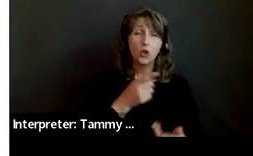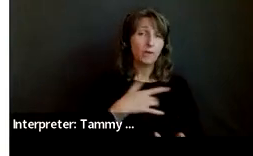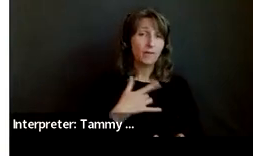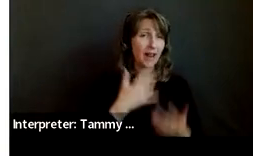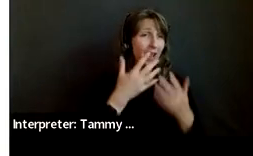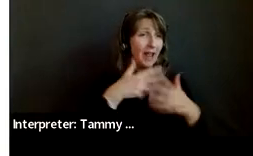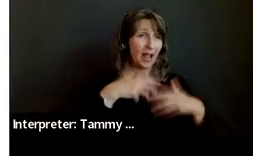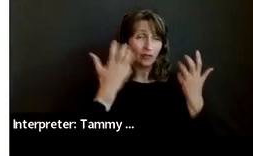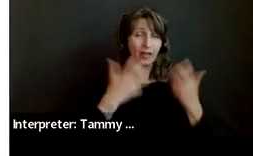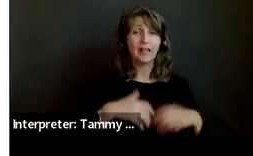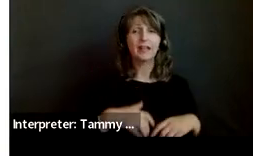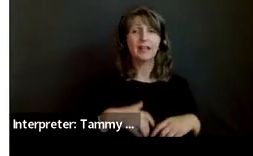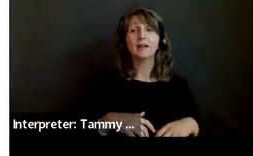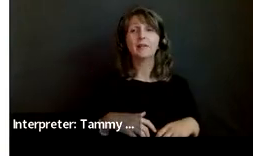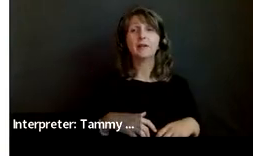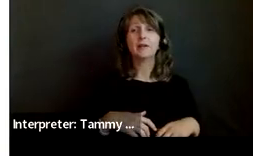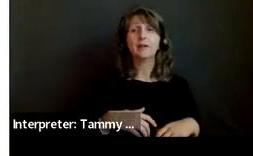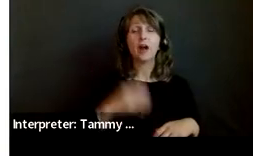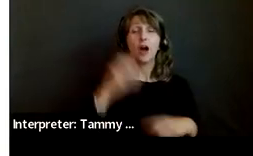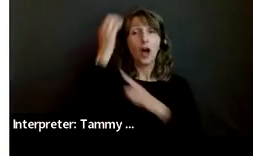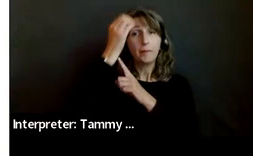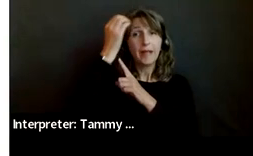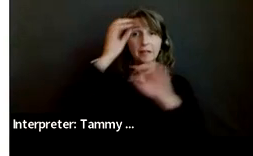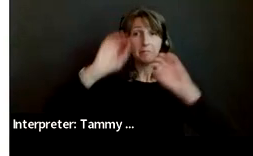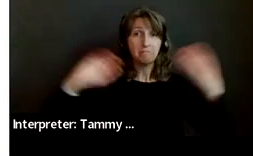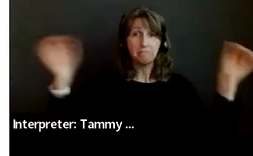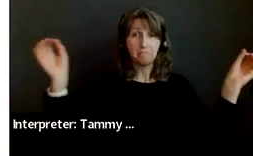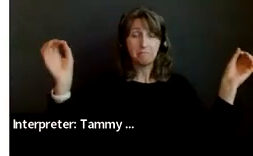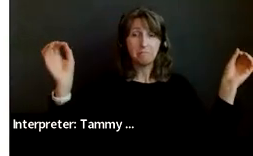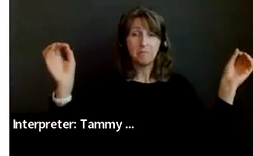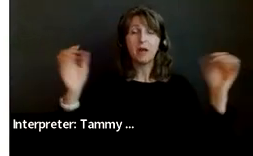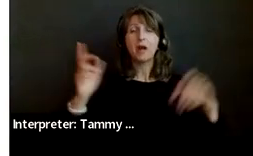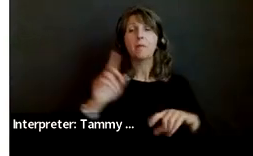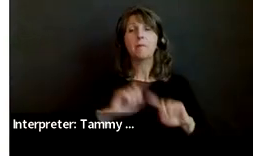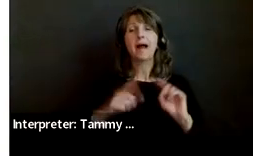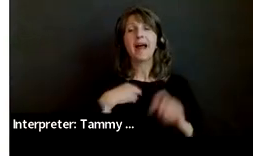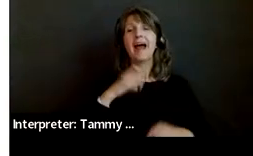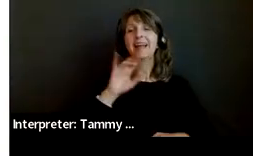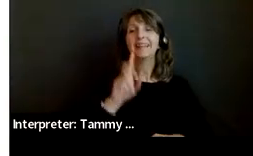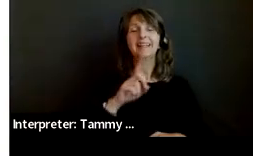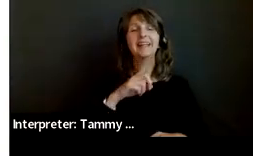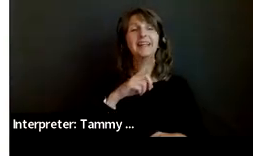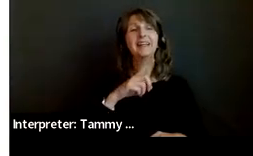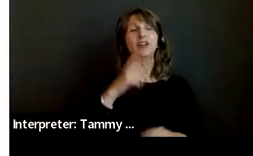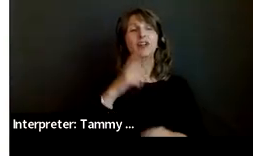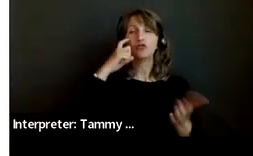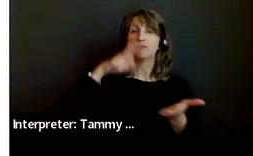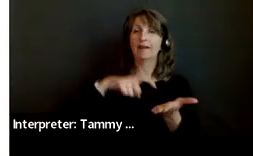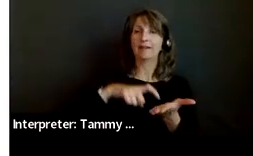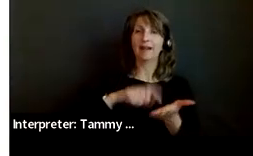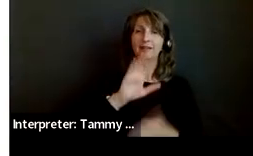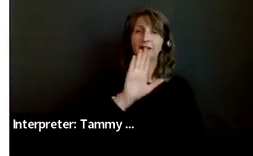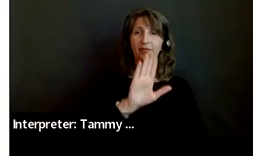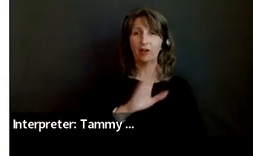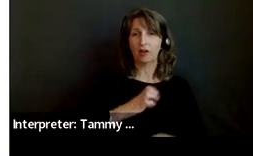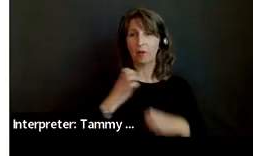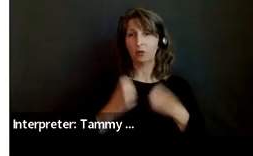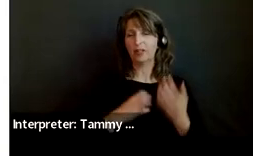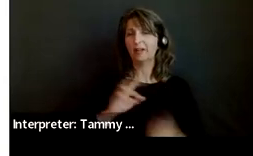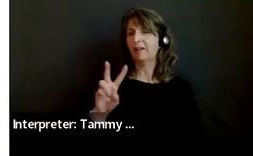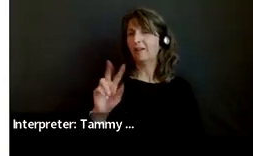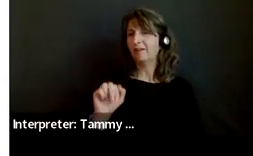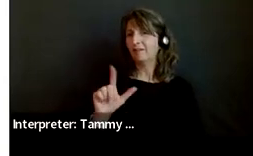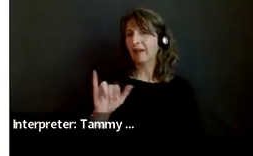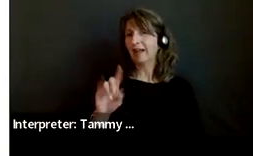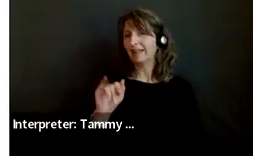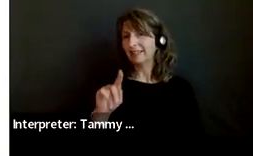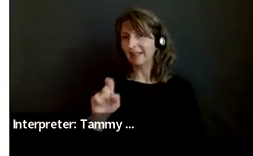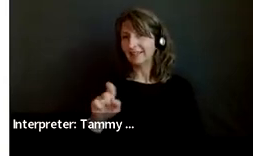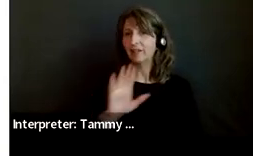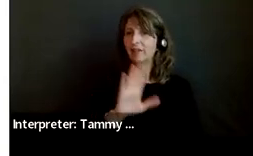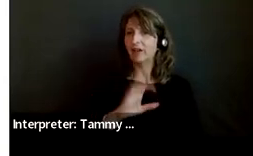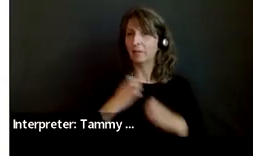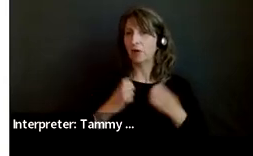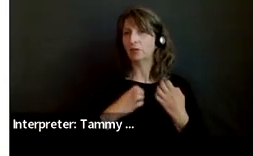I have not said one way or the other what my opinion is on that action. But I have validated the emotion they are experiencing because of this action behavior opinion, whatever it may be.